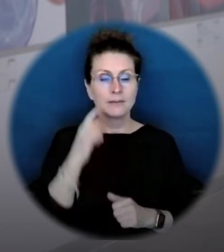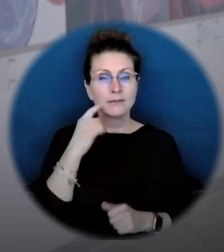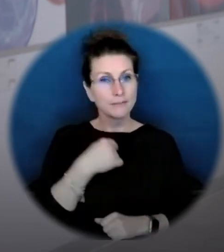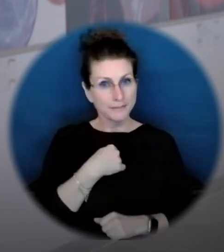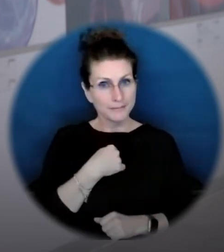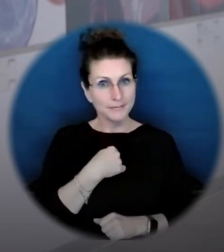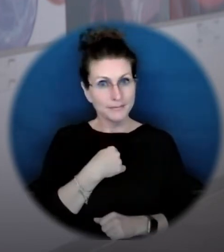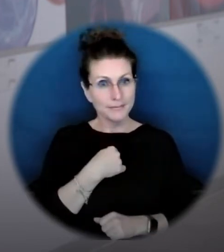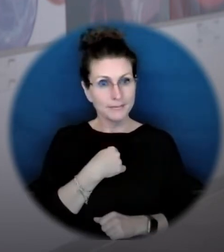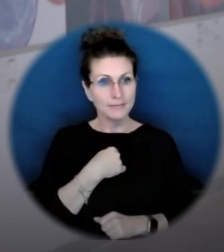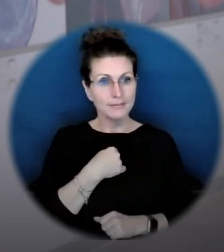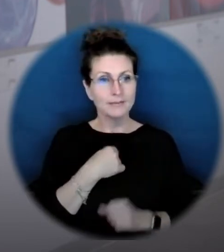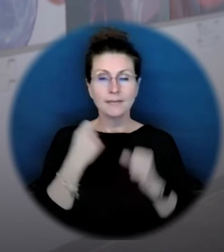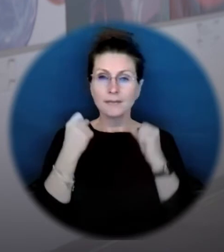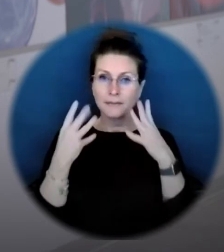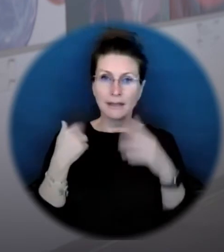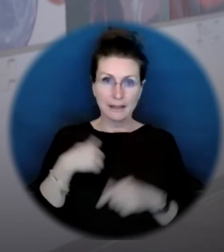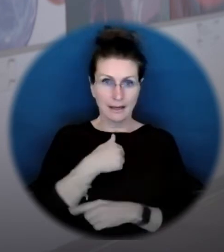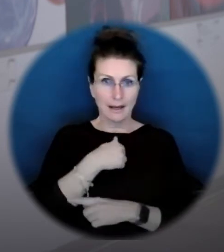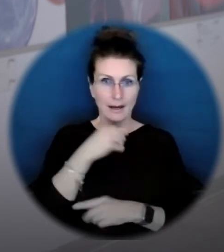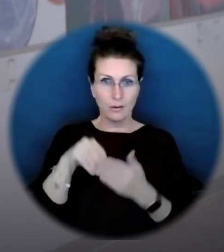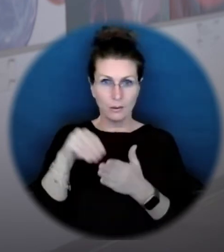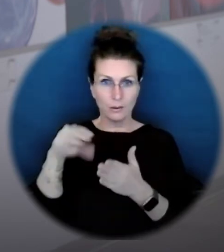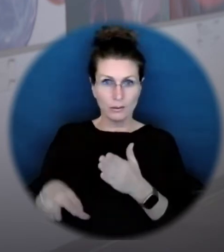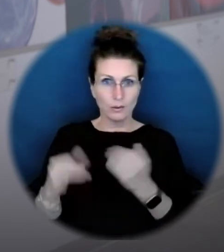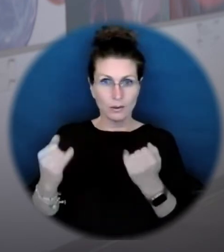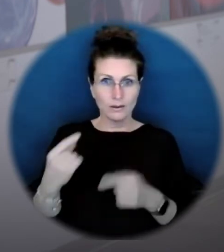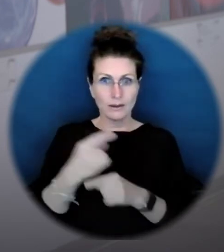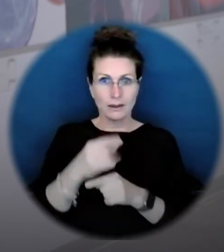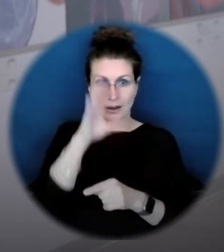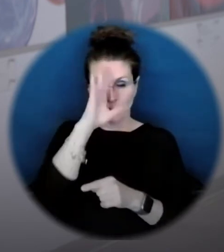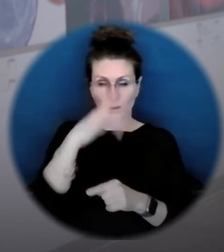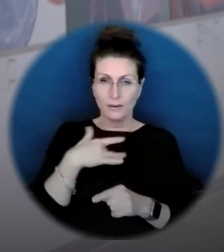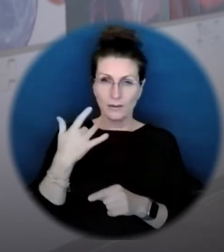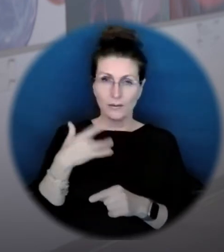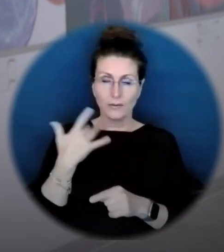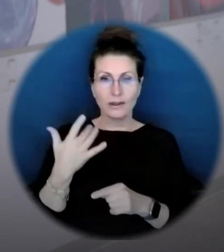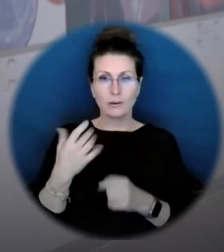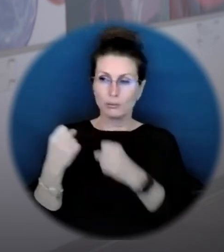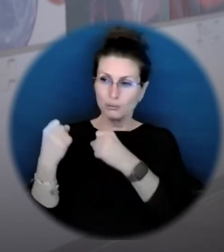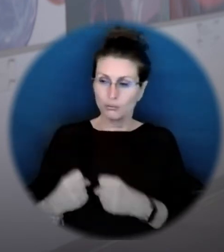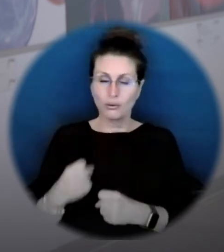For me and many of our students this day will feel especially personal.